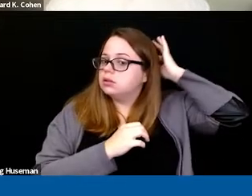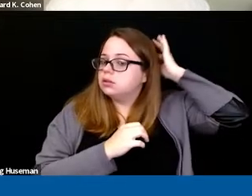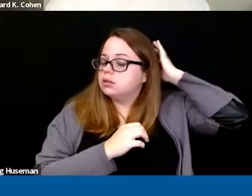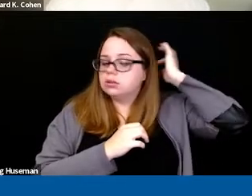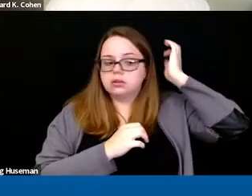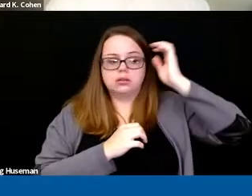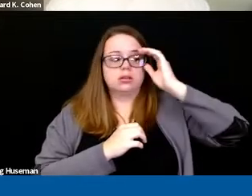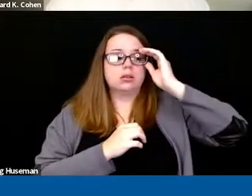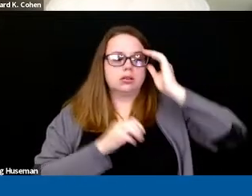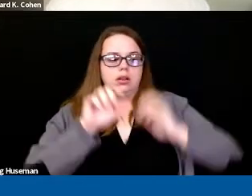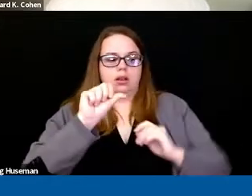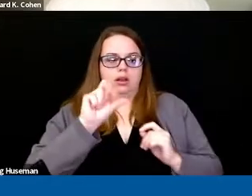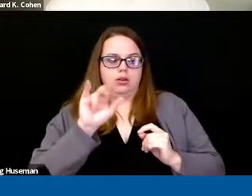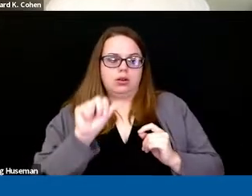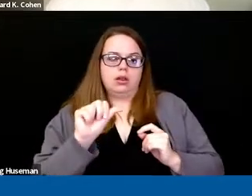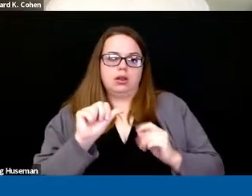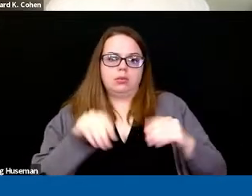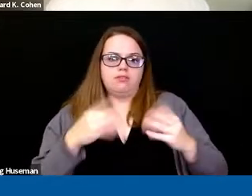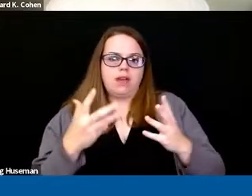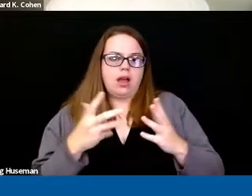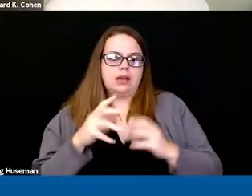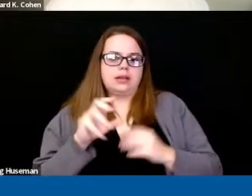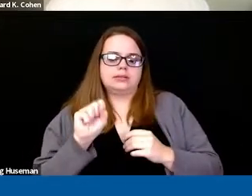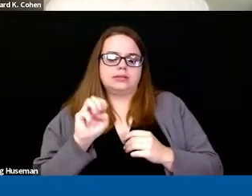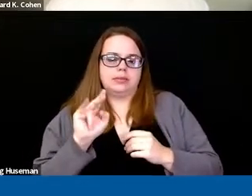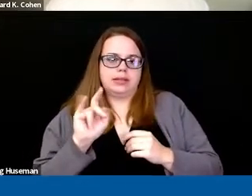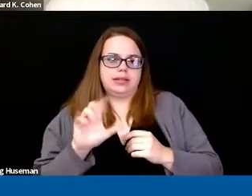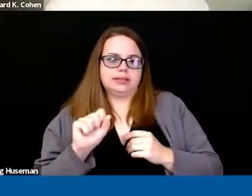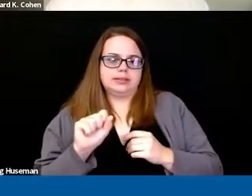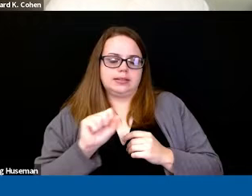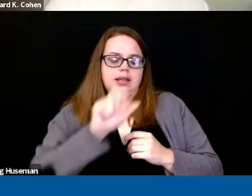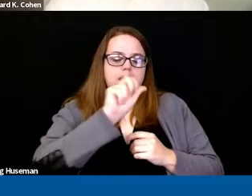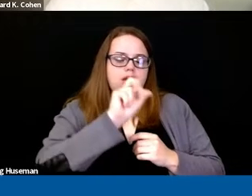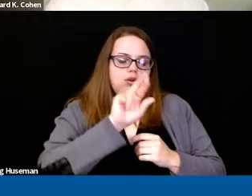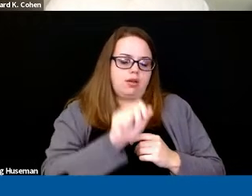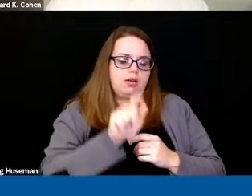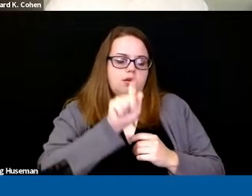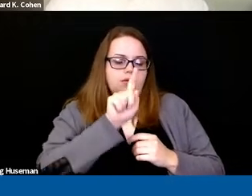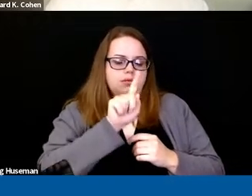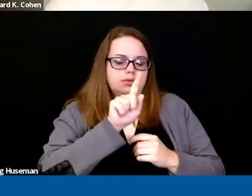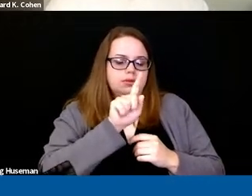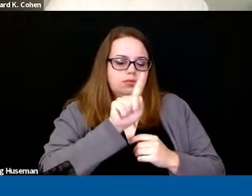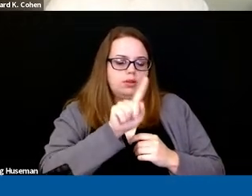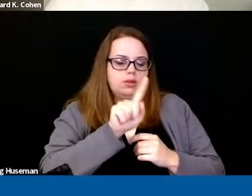So ARIA roles provide semantics and the ARIA 1.1 Standard provides 70 usable roles.